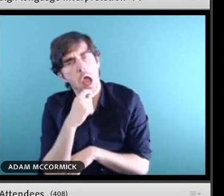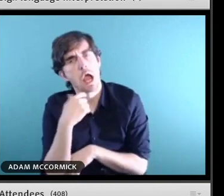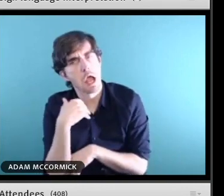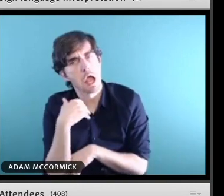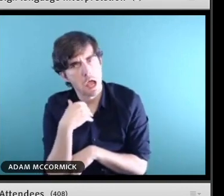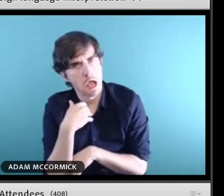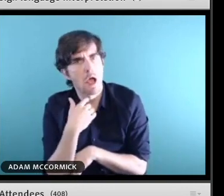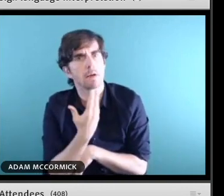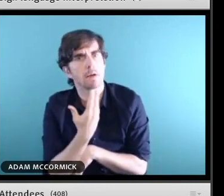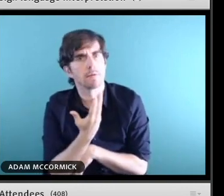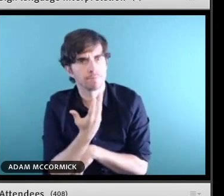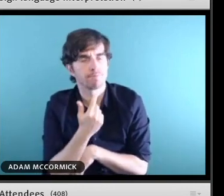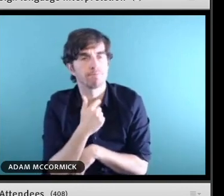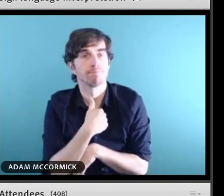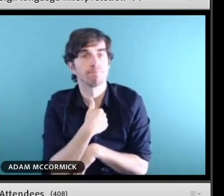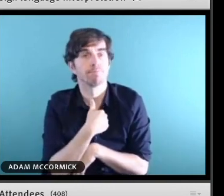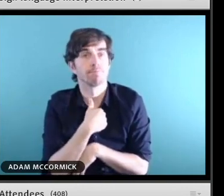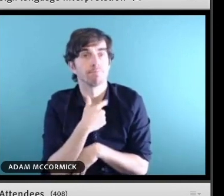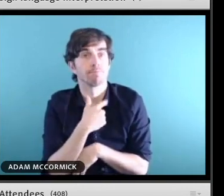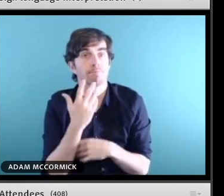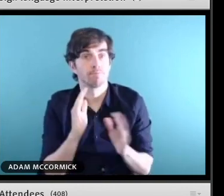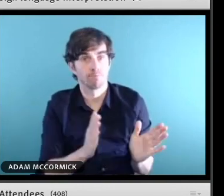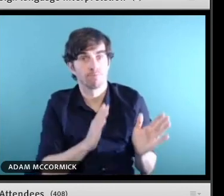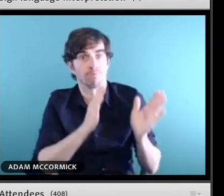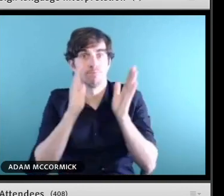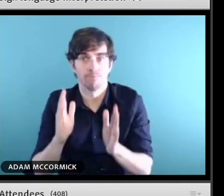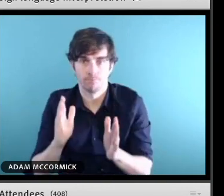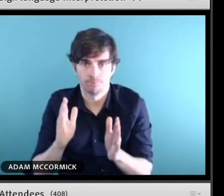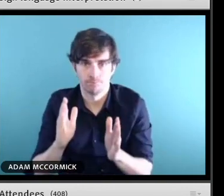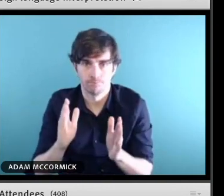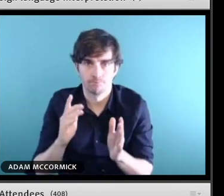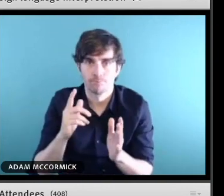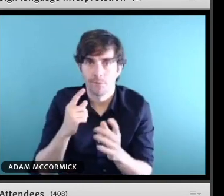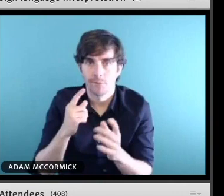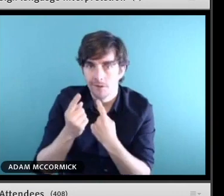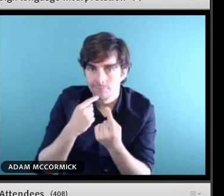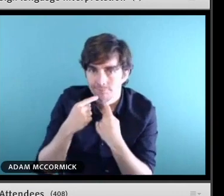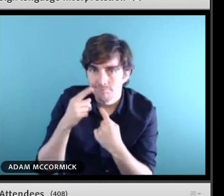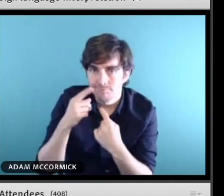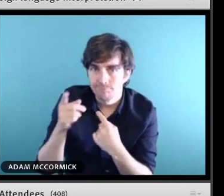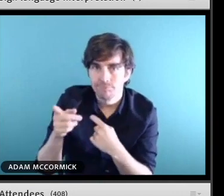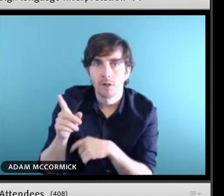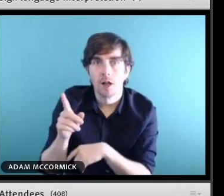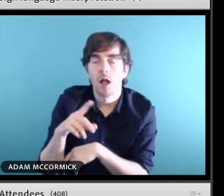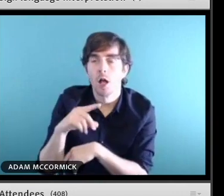we could start the school year again in September, but now it's postponed. Now there is no specific